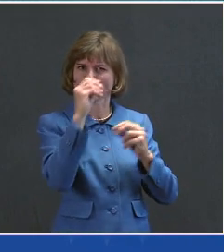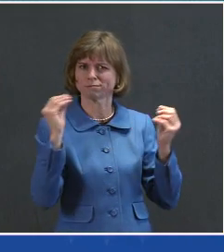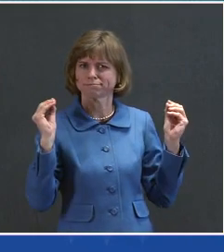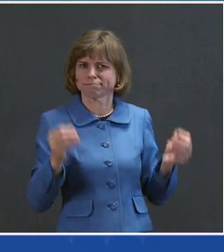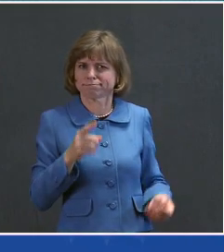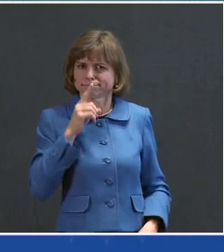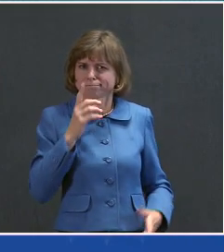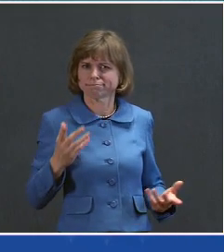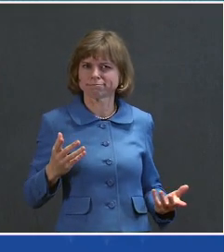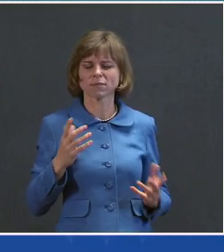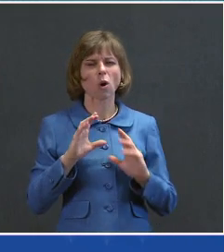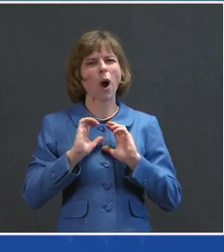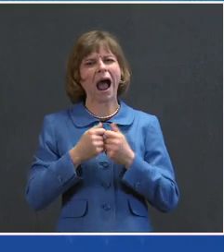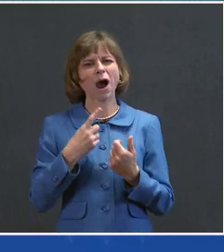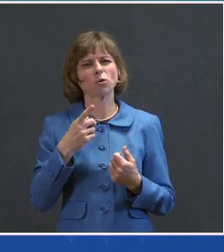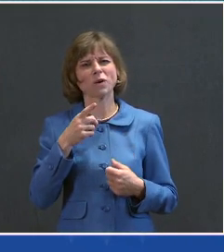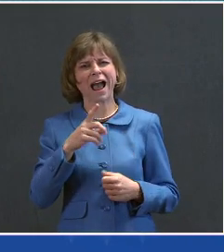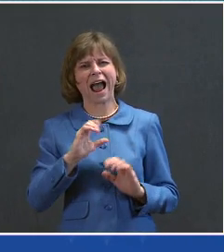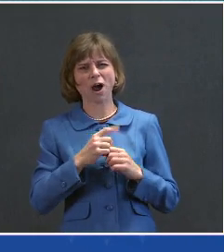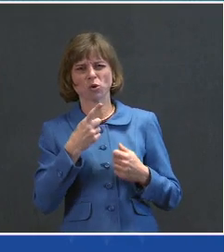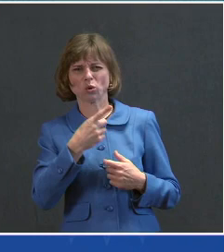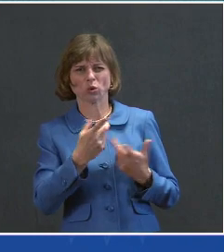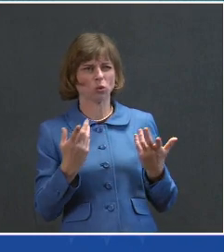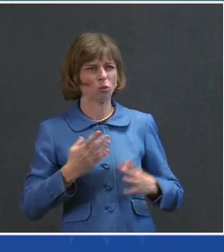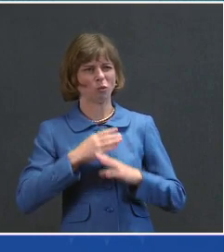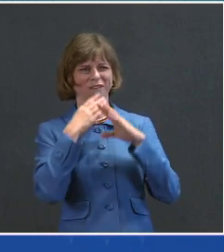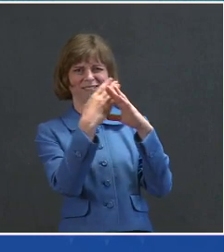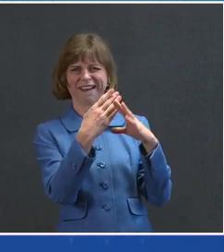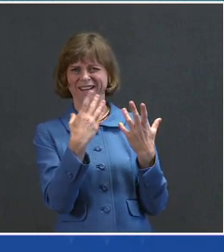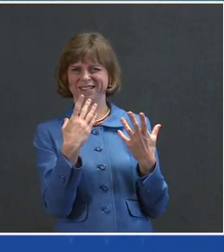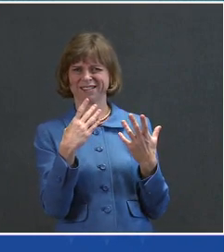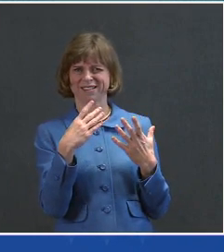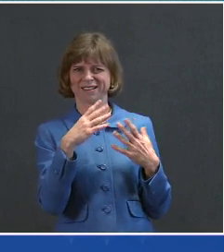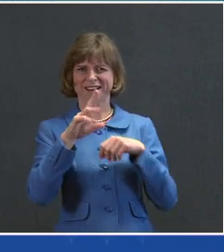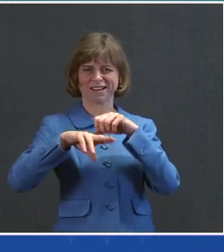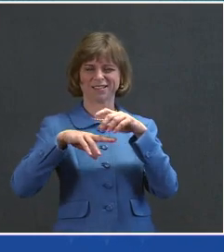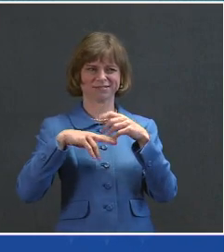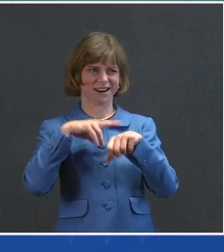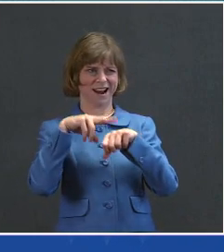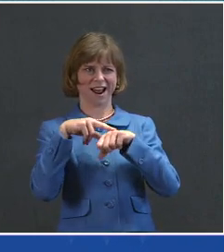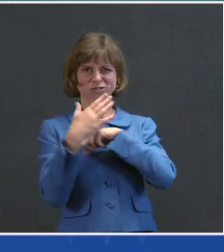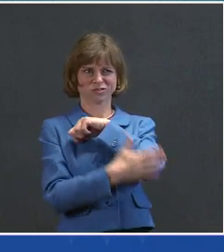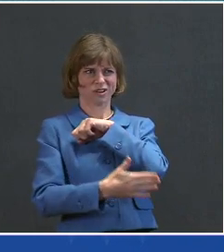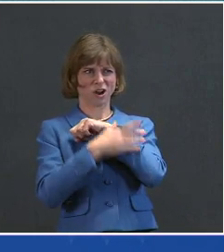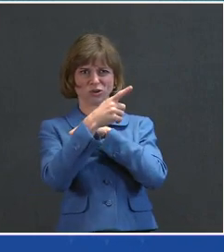Ms. Psaki: Well, I would say first that our national security team, as it relates to Saudi Arabia -- let me --